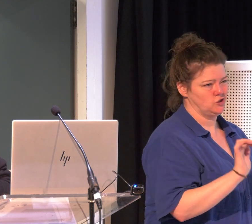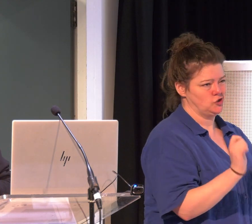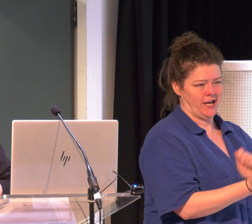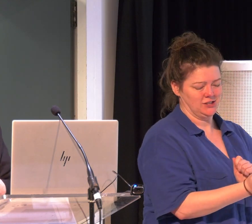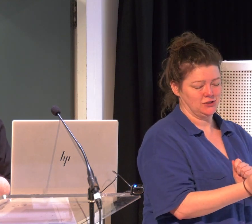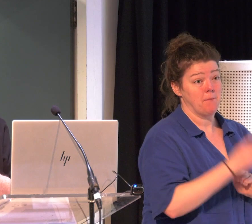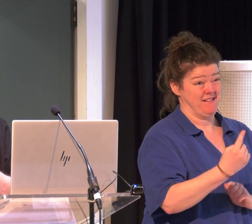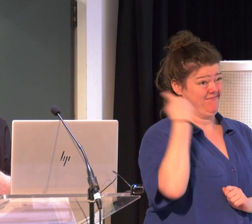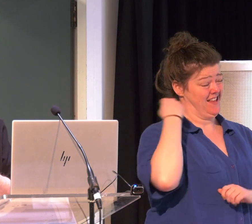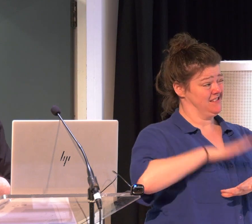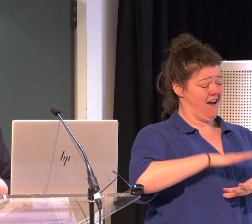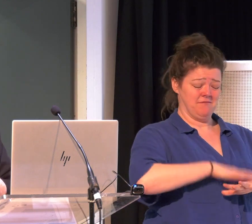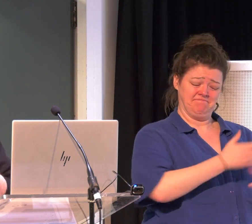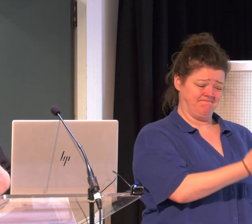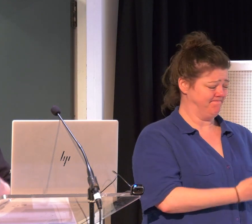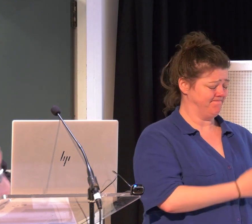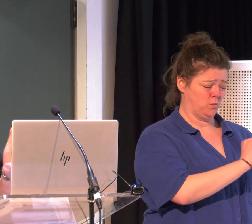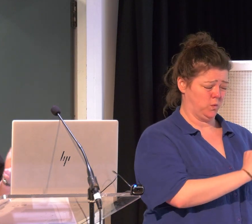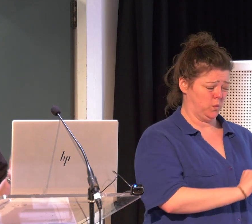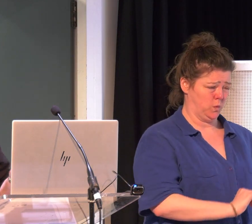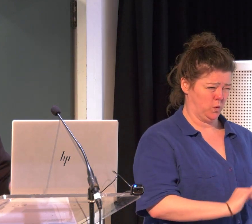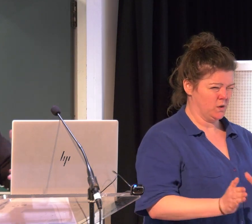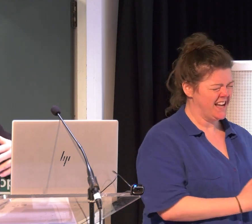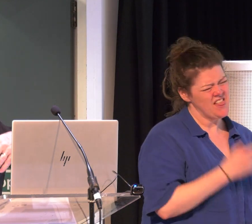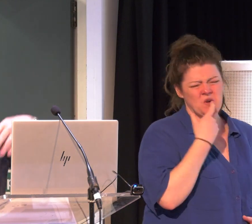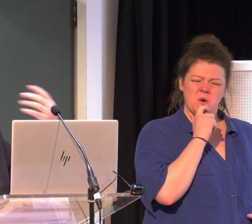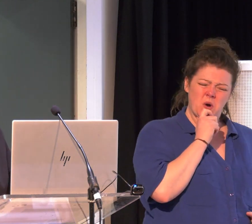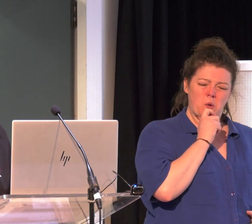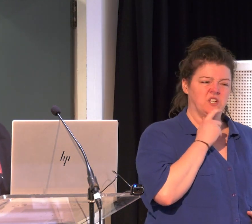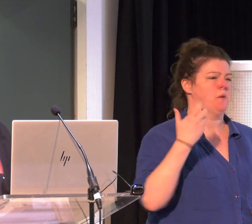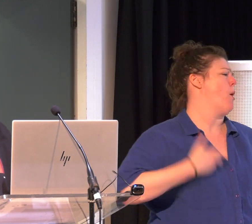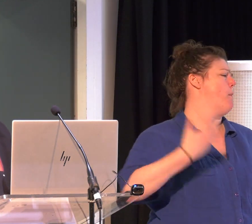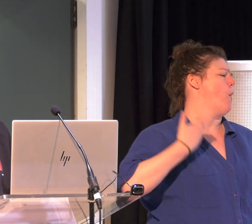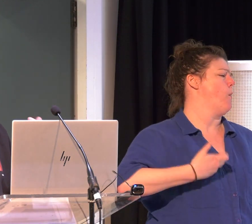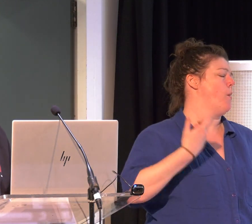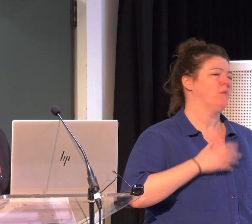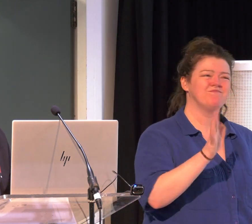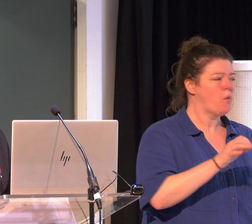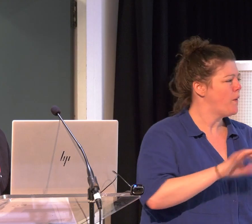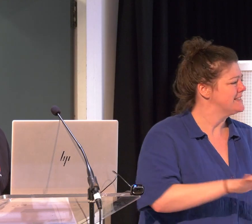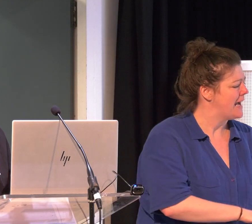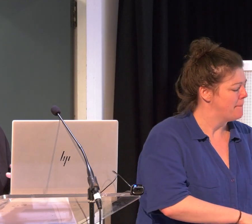But it was then. And so he thought, there's no point in actually just sitting around moaning about it, we've gotta do something.